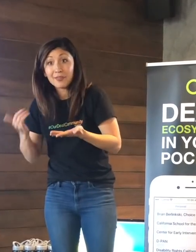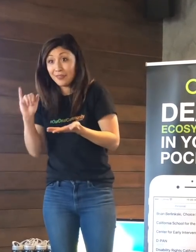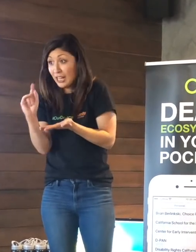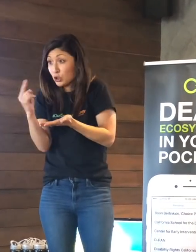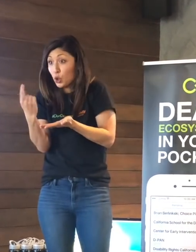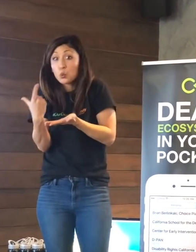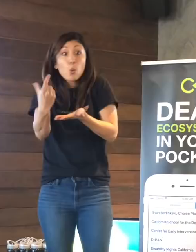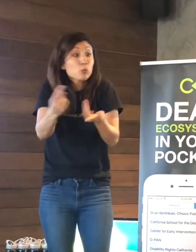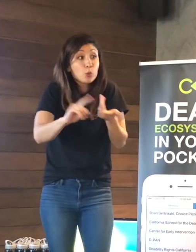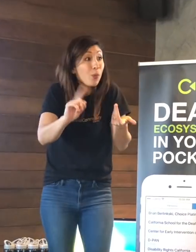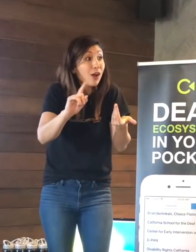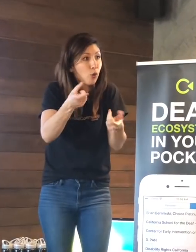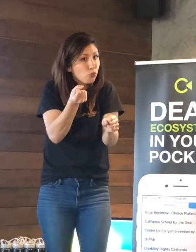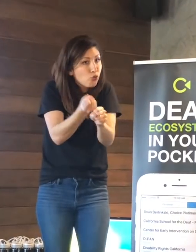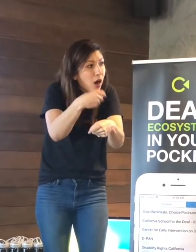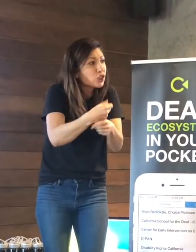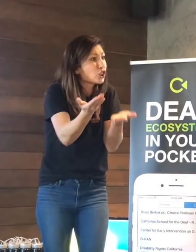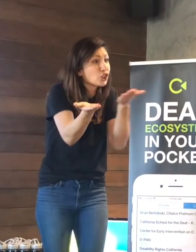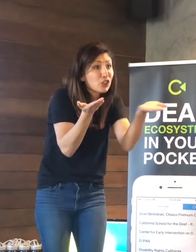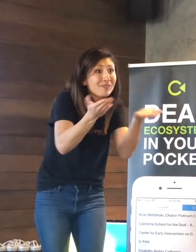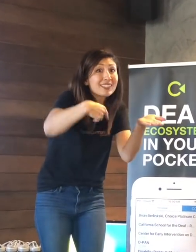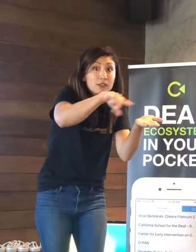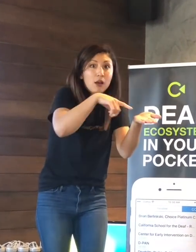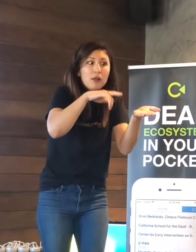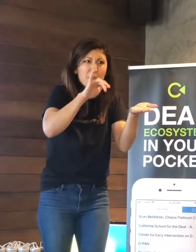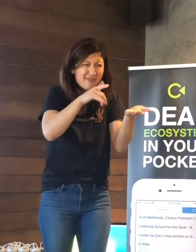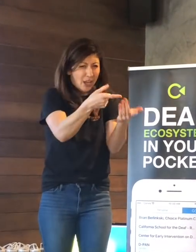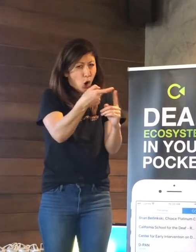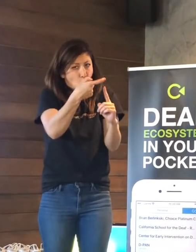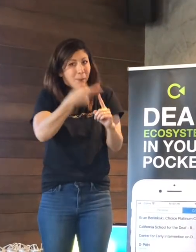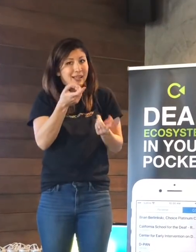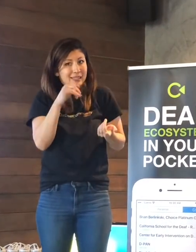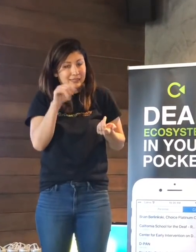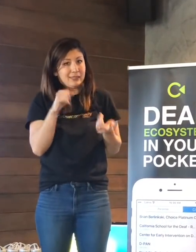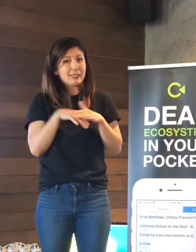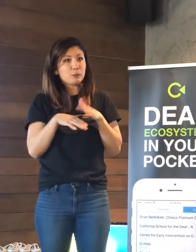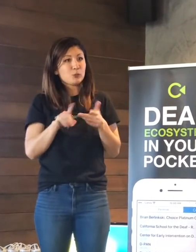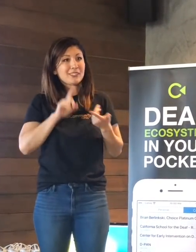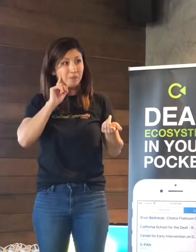That dollar goes to products and services that are automatically accessible to Deaf people,